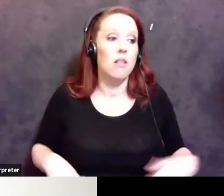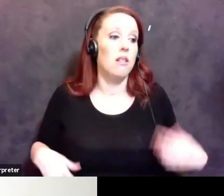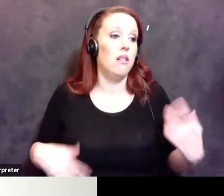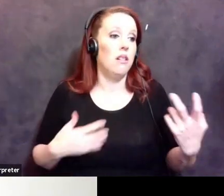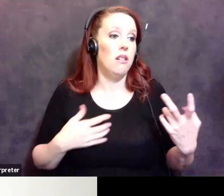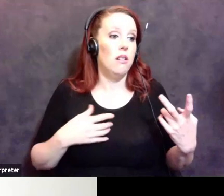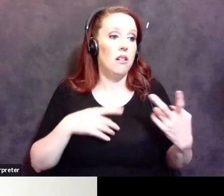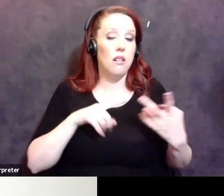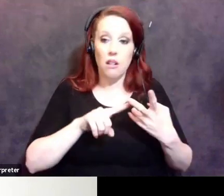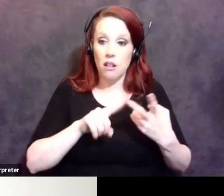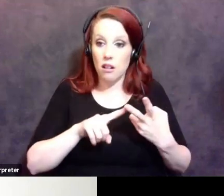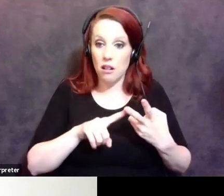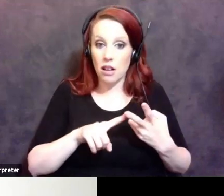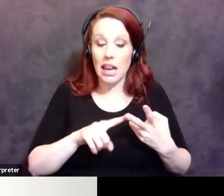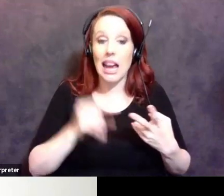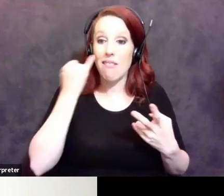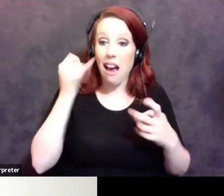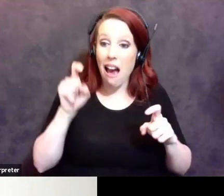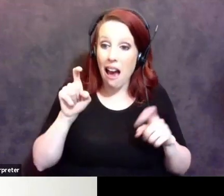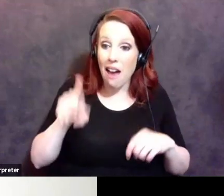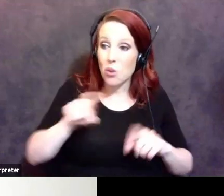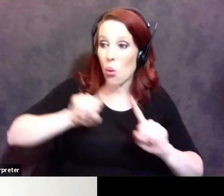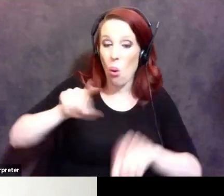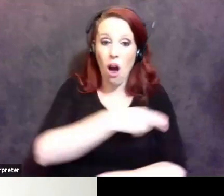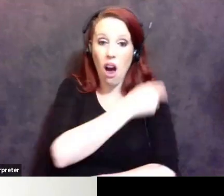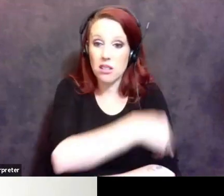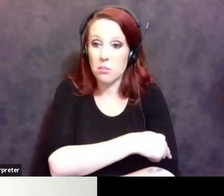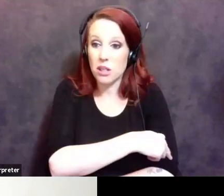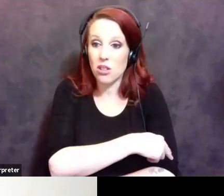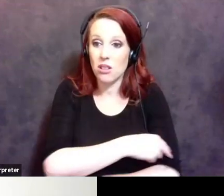then if it turns out I do need to go to the hospital what they will determine around my